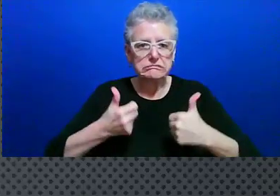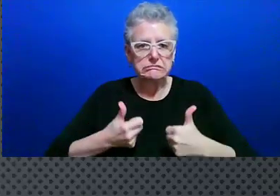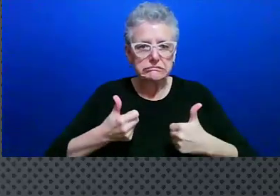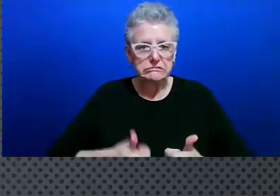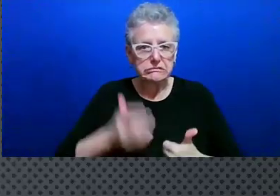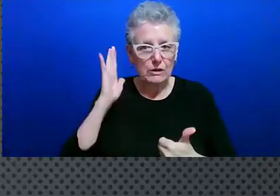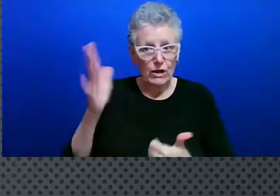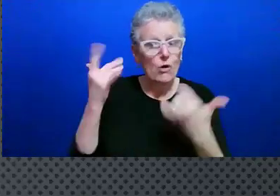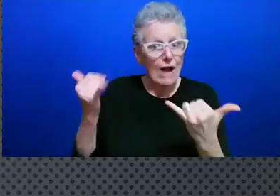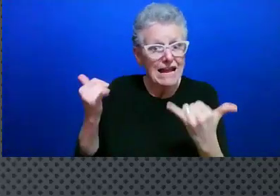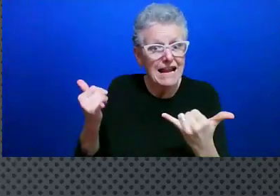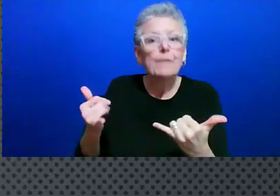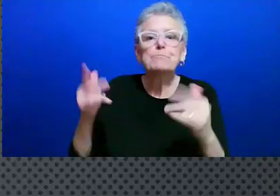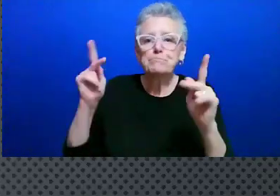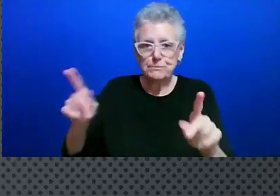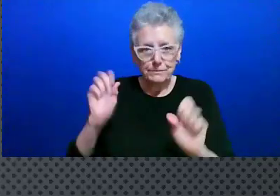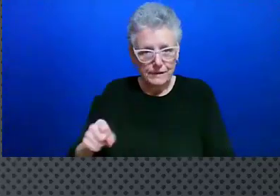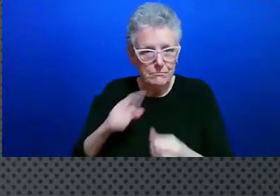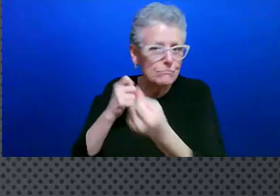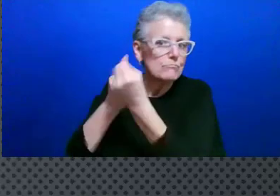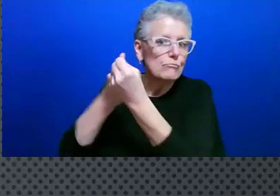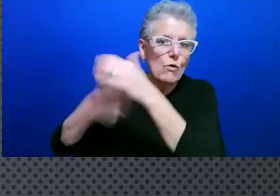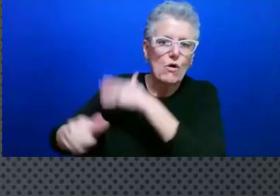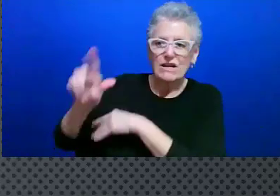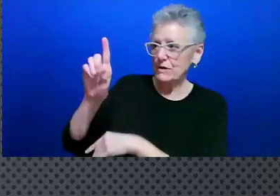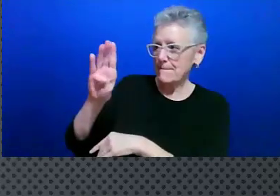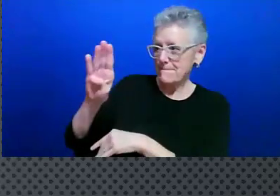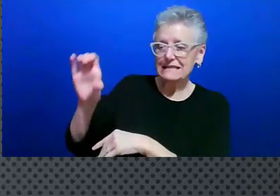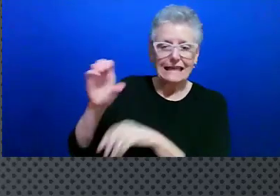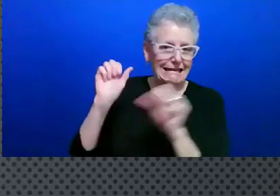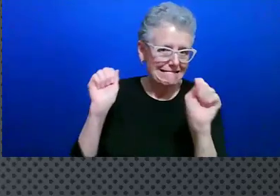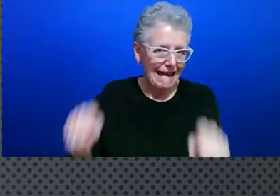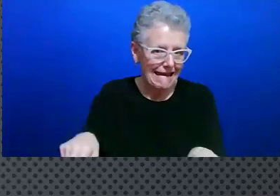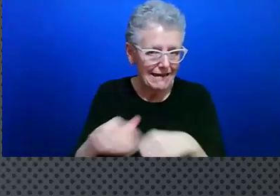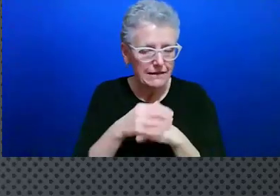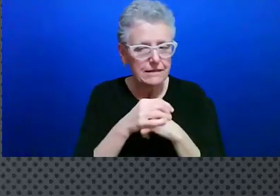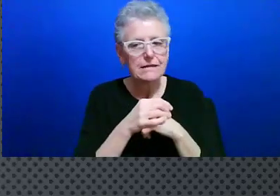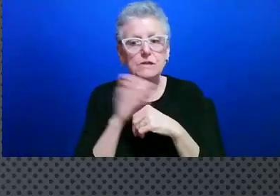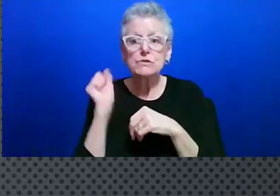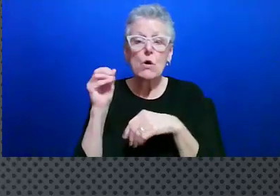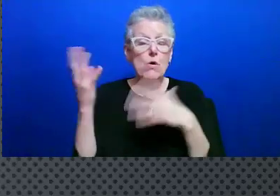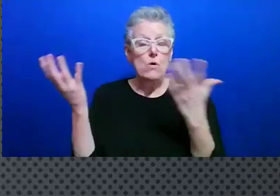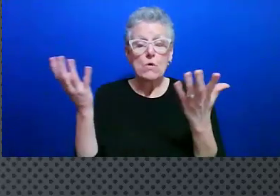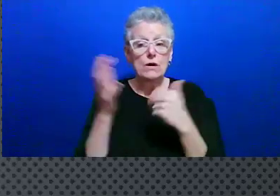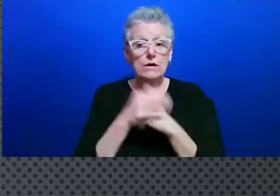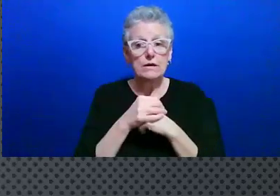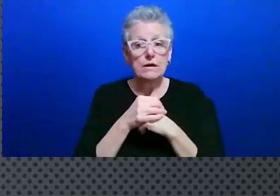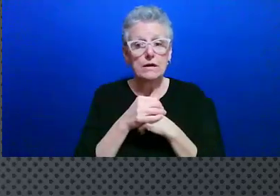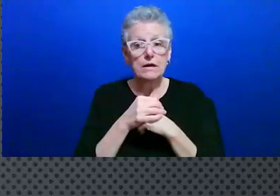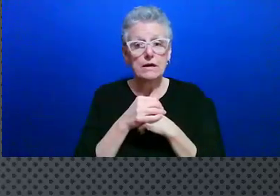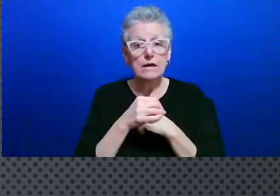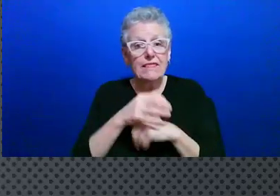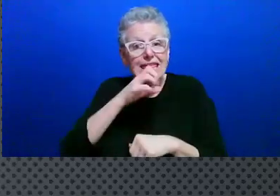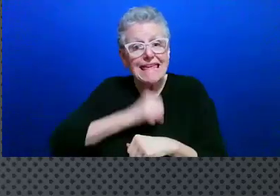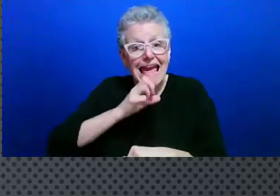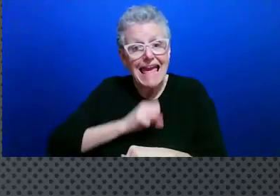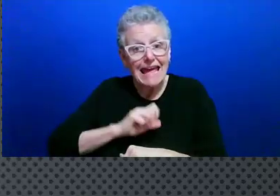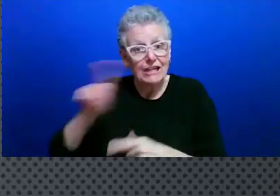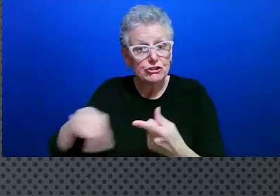that person can be supported by DB Central. So age of onset. If you're born deaf-blind,